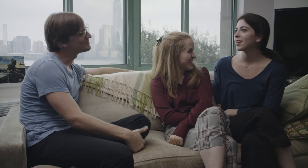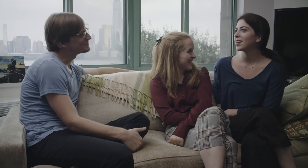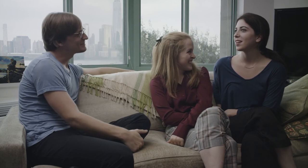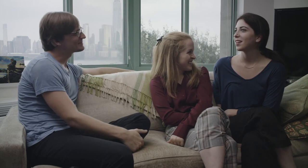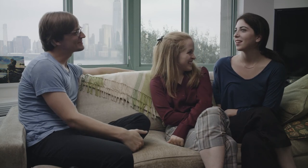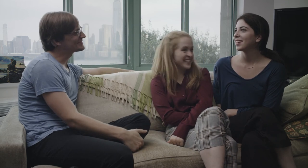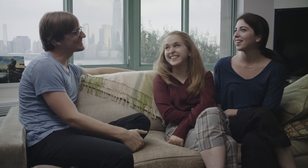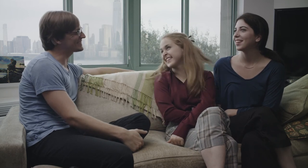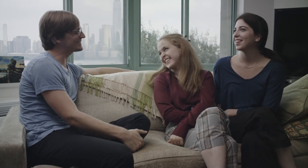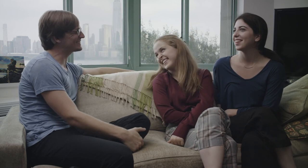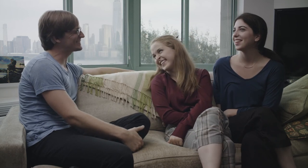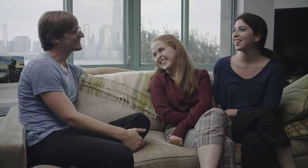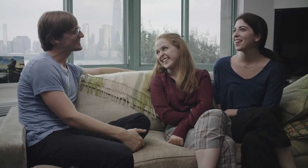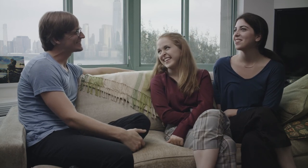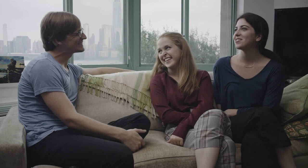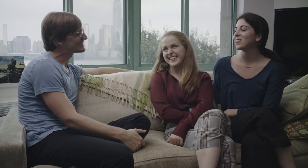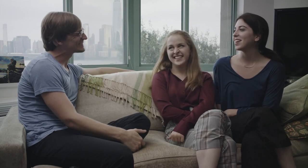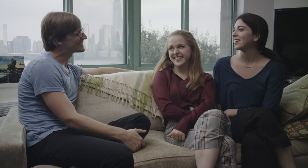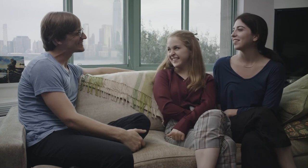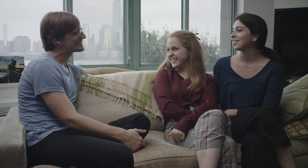And hot. : Joy.